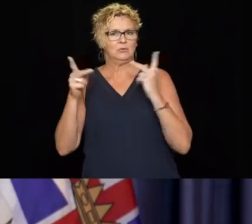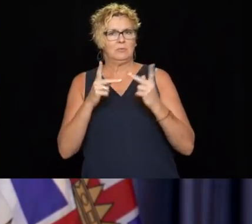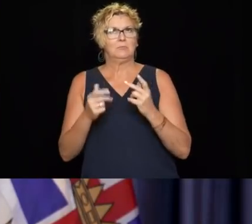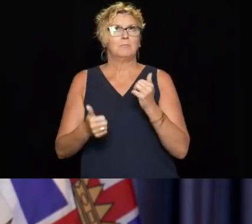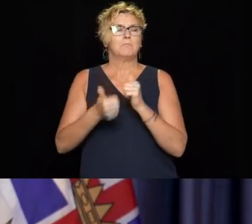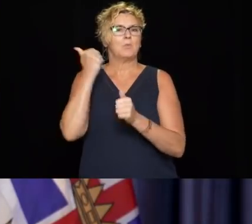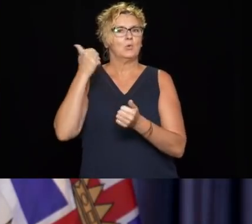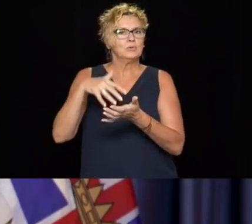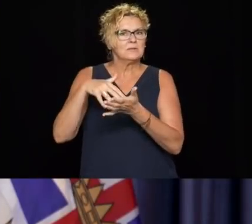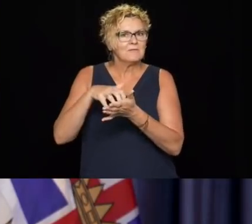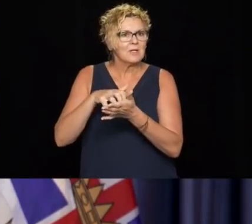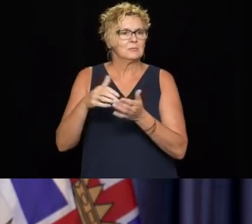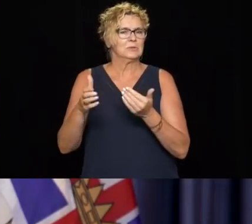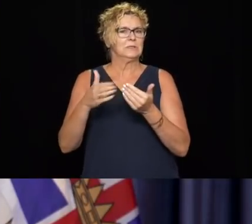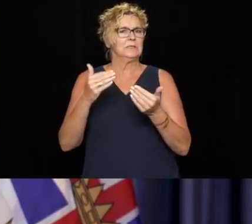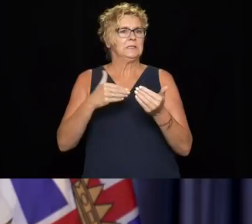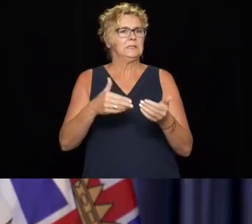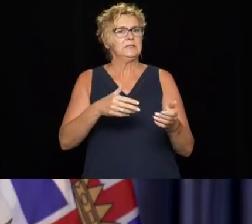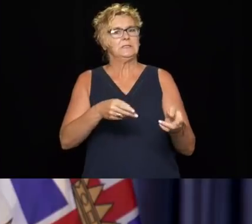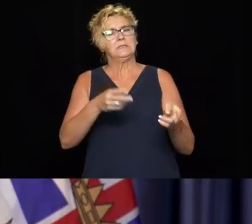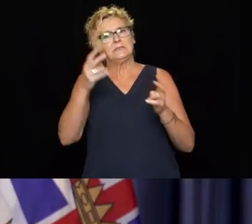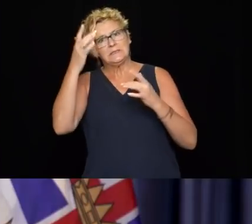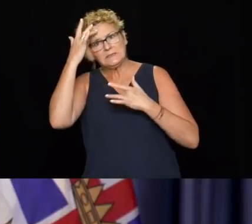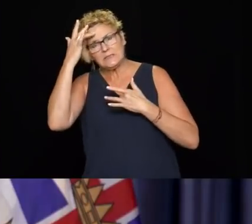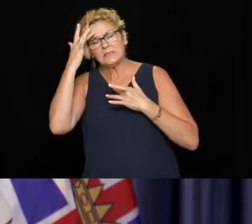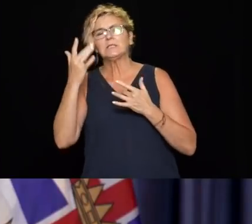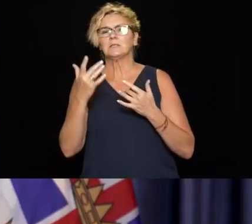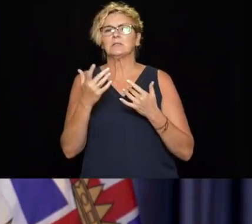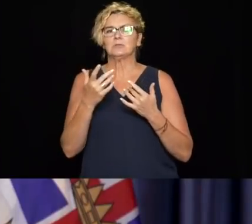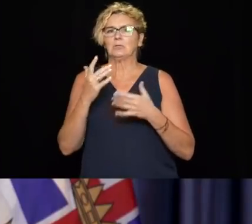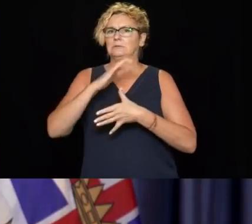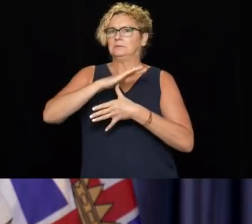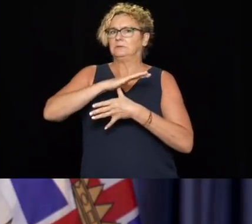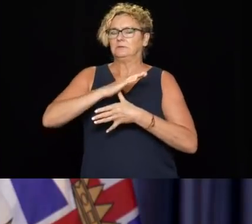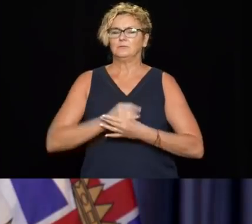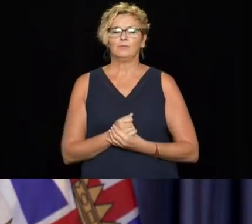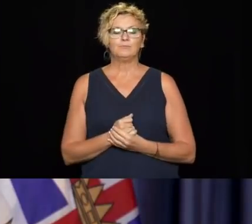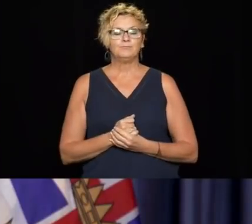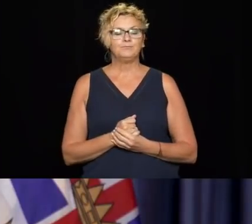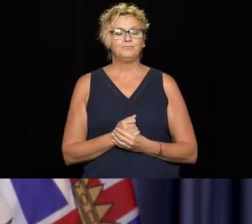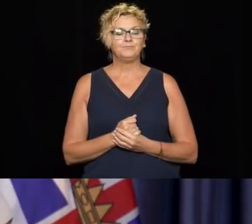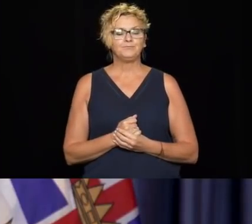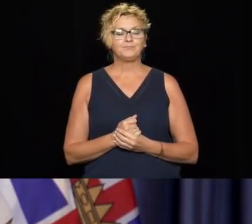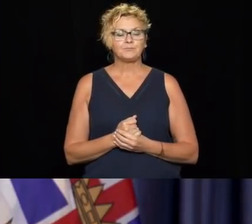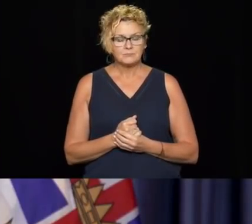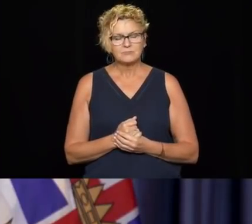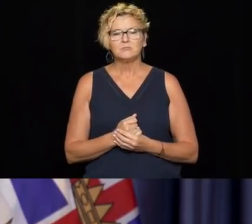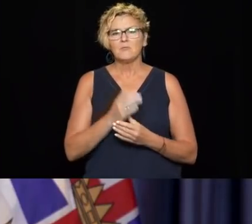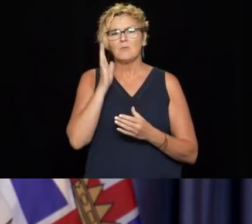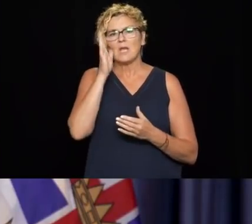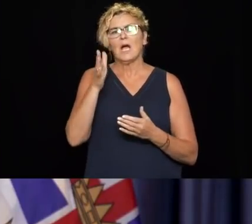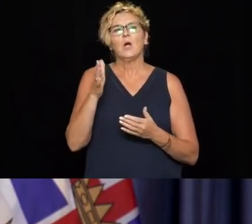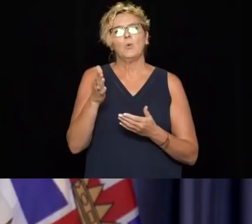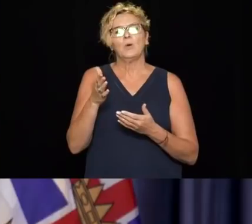to bring the total available to 2,000,040 5000 high dose flu vaccines available for those vulnerable populations and assisted living and long-term care facilities.